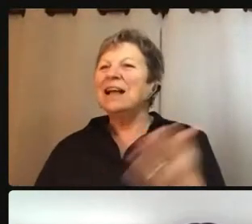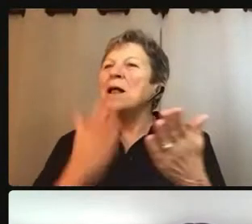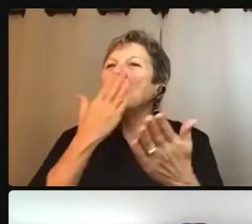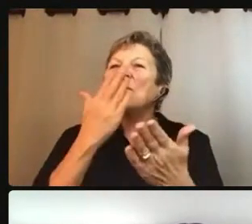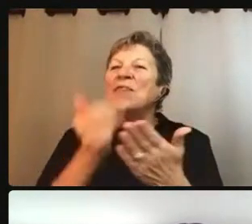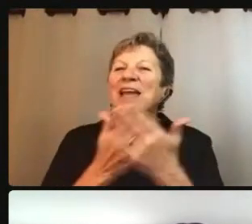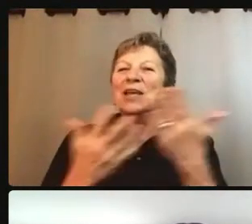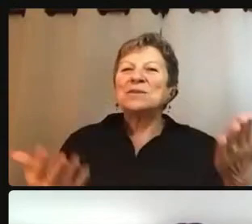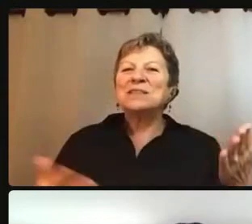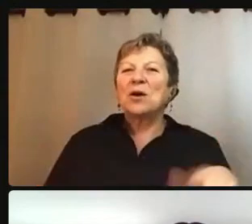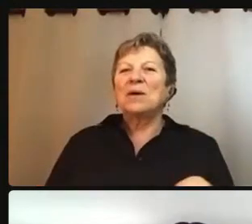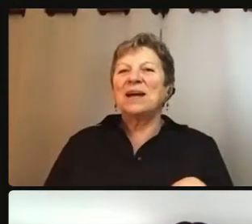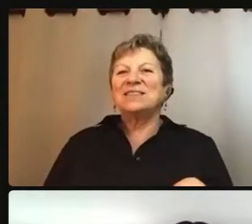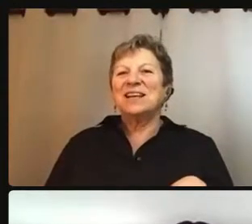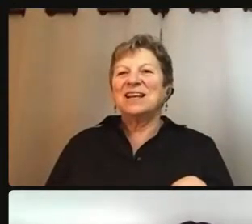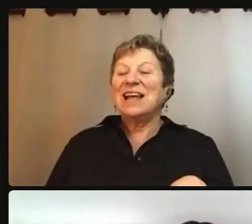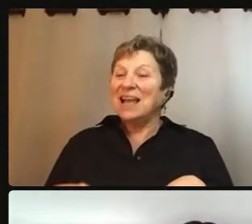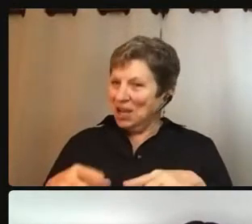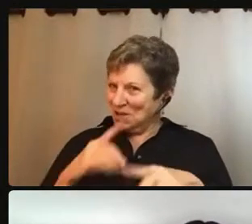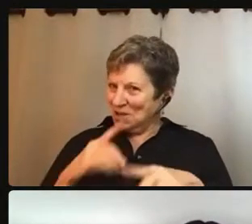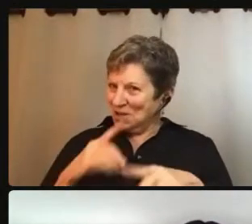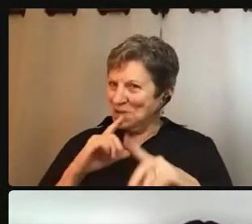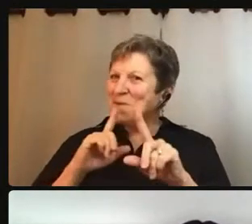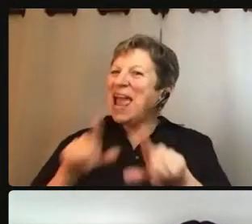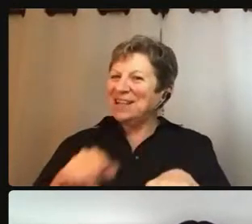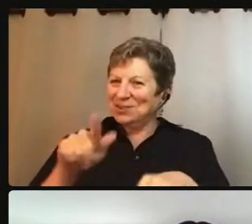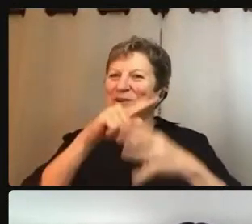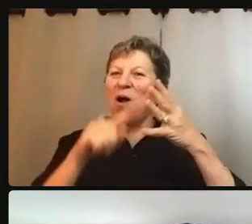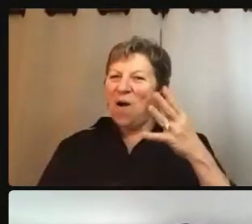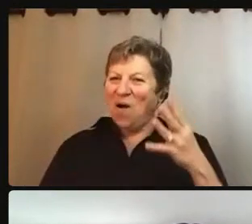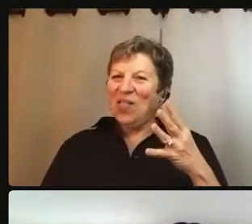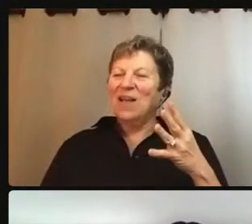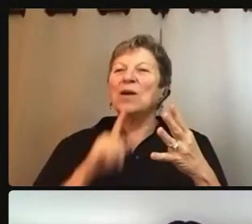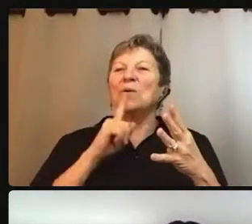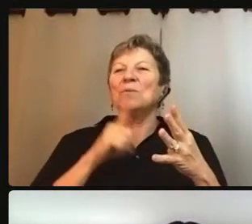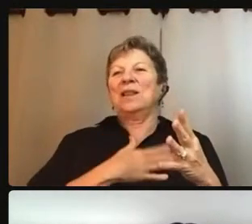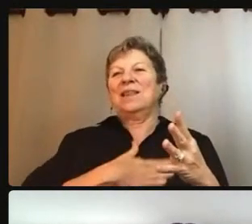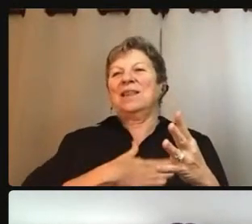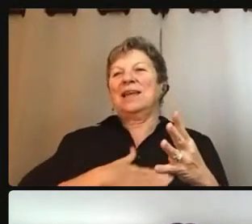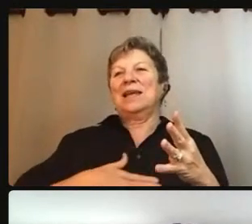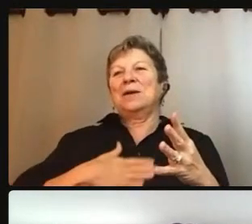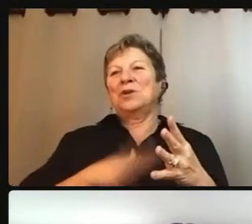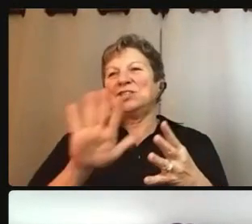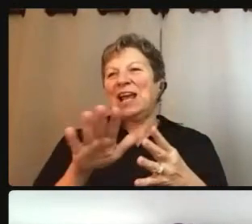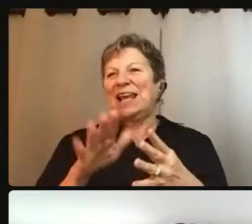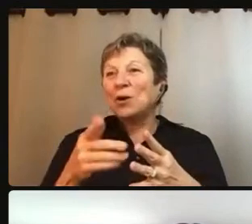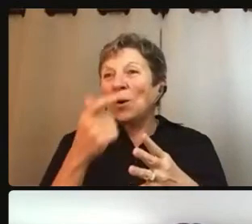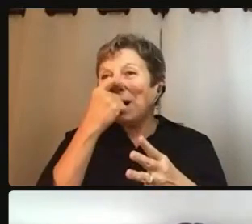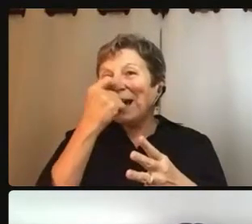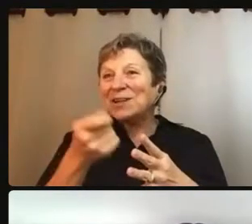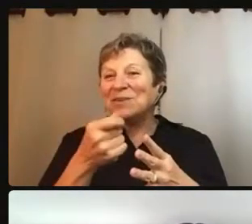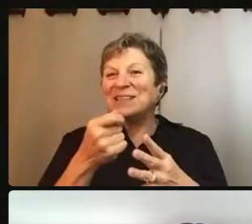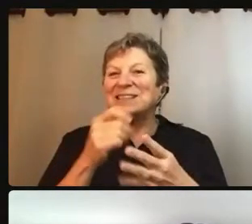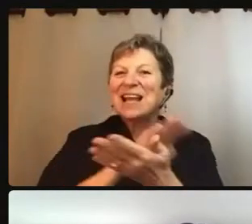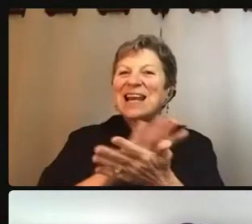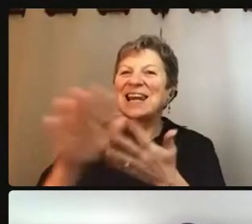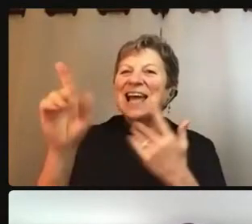OUT OF TIME WHERE VICTIMS ARE. RIGHT. BUT THANK YOU SO MUCH.